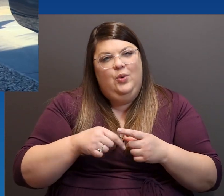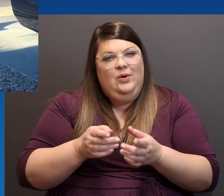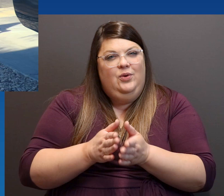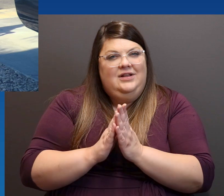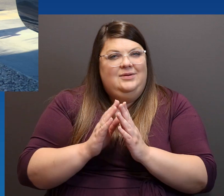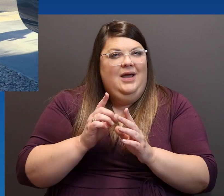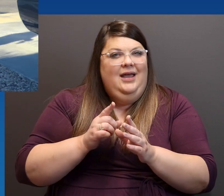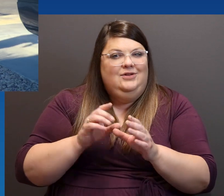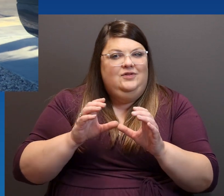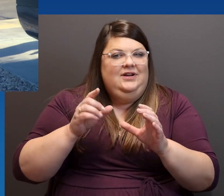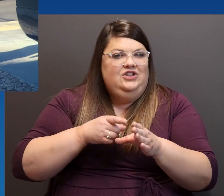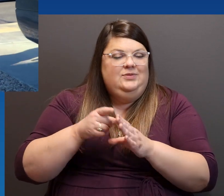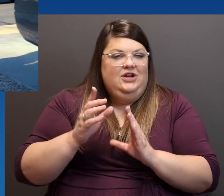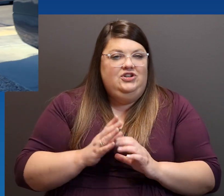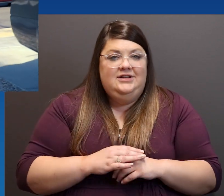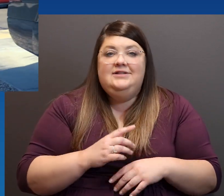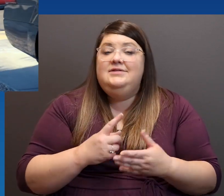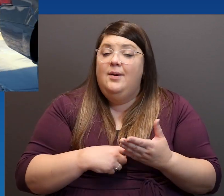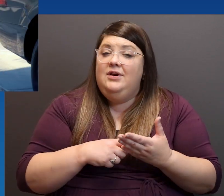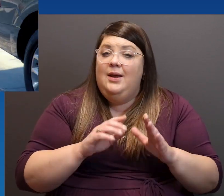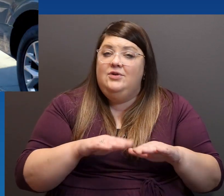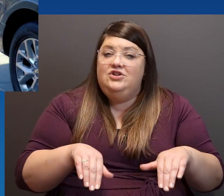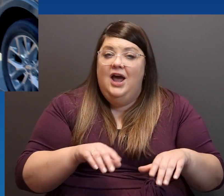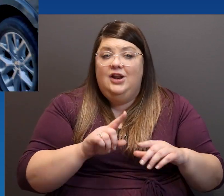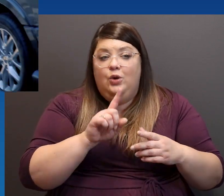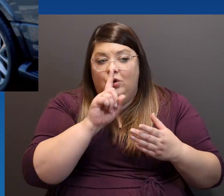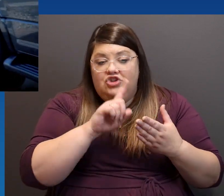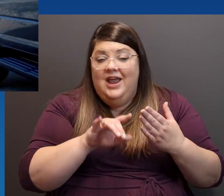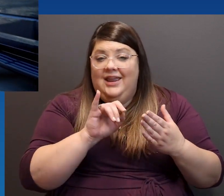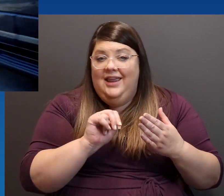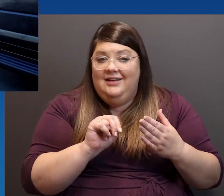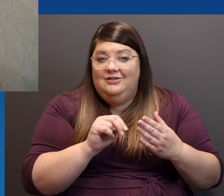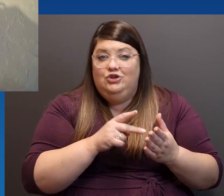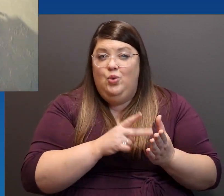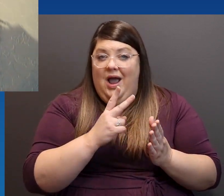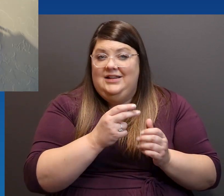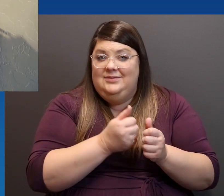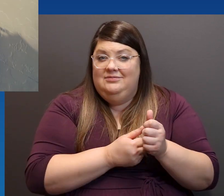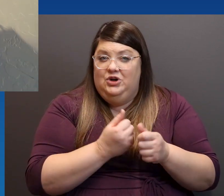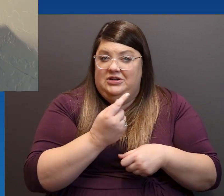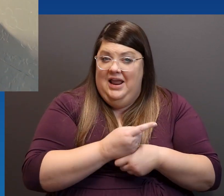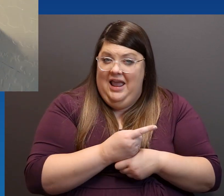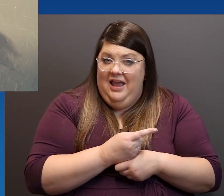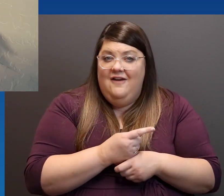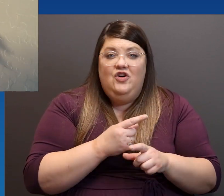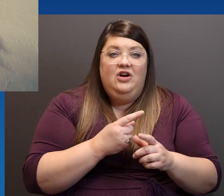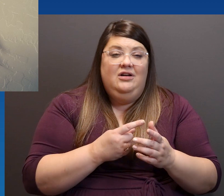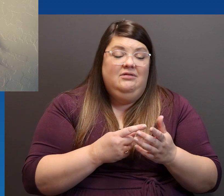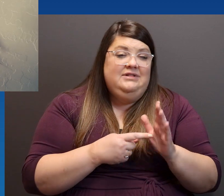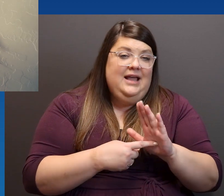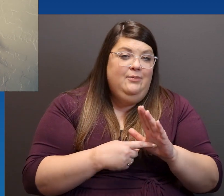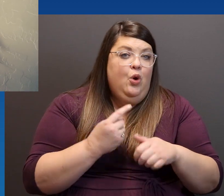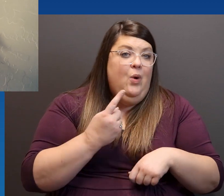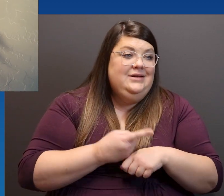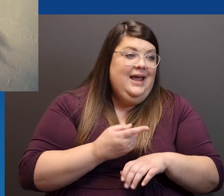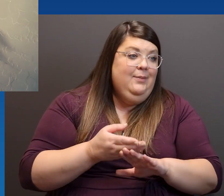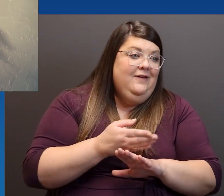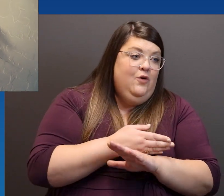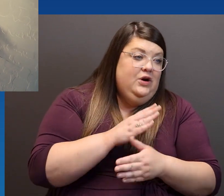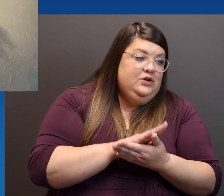Sometimes a child will check into your facility twice in one day, for example once before school, and once after school.